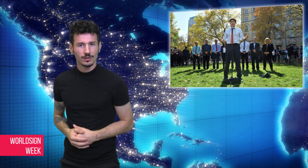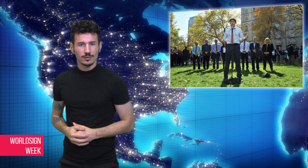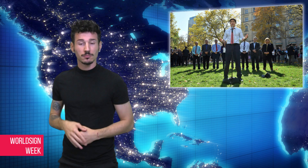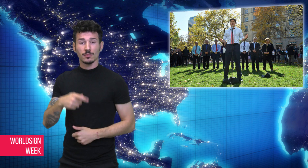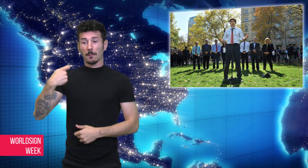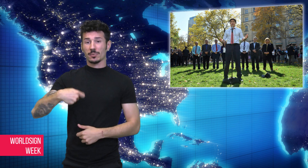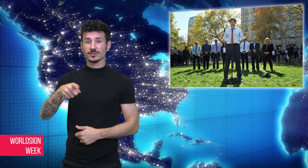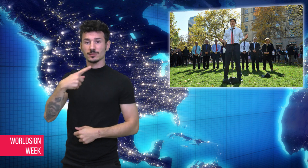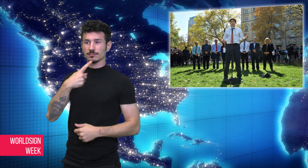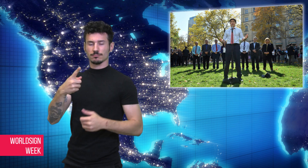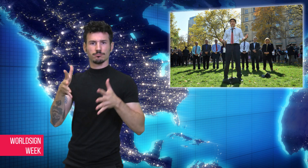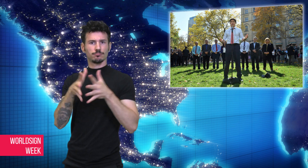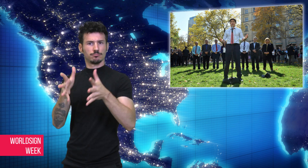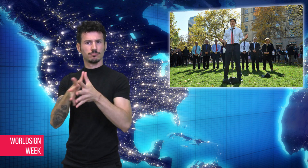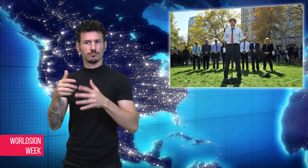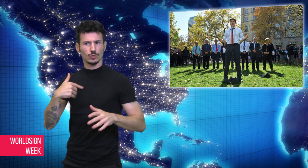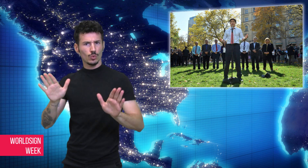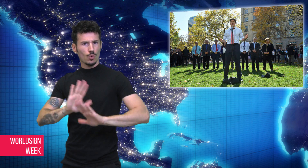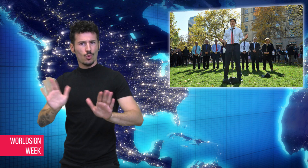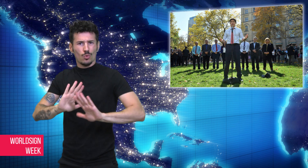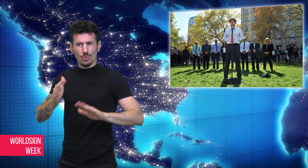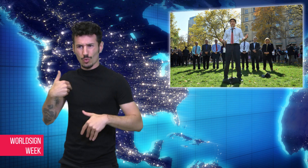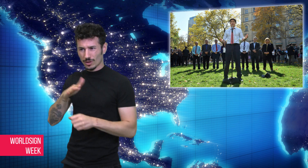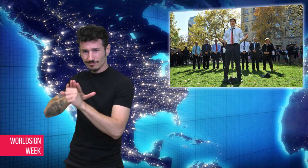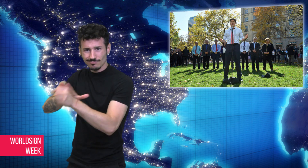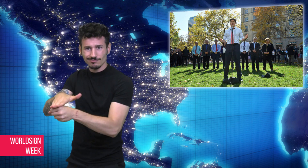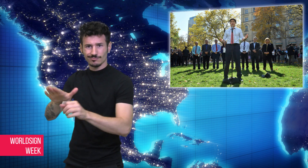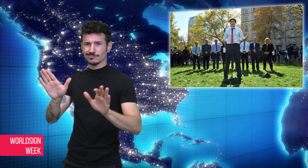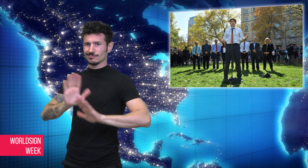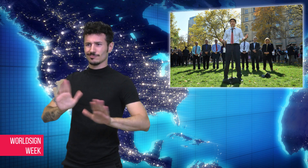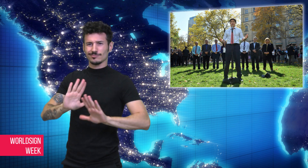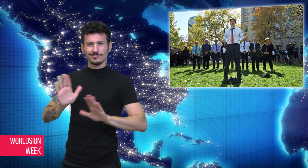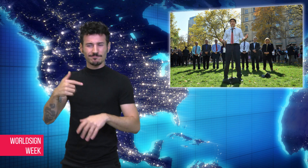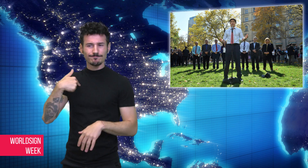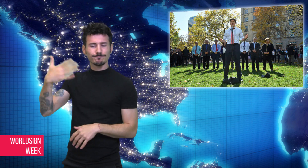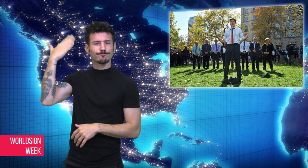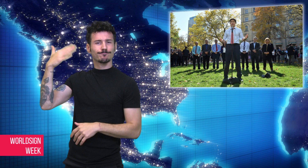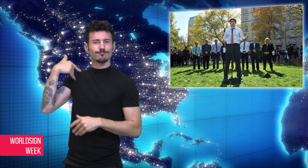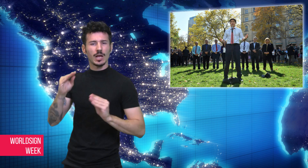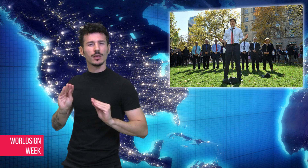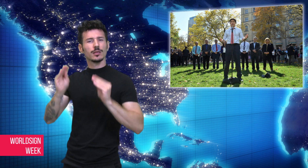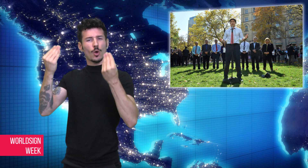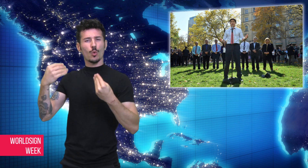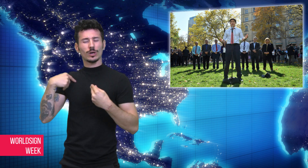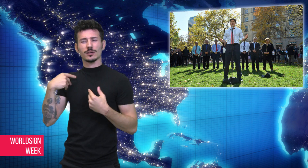He denied being a racist and he apologized to all